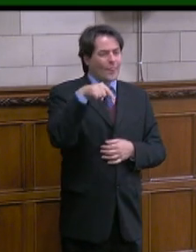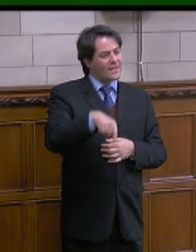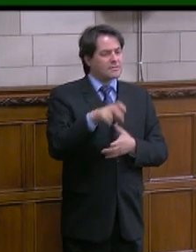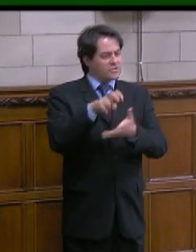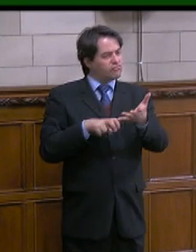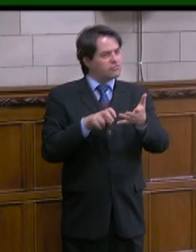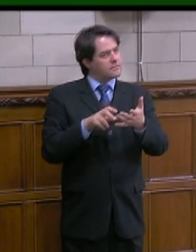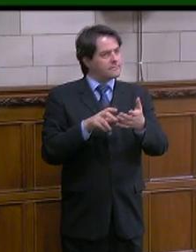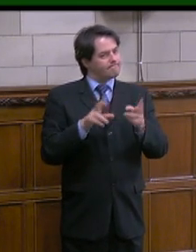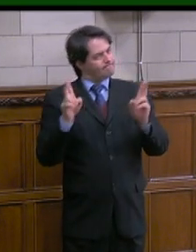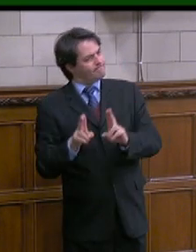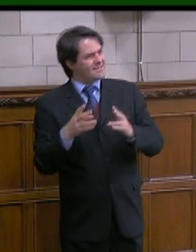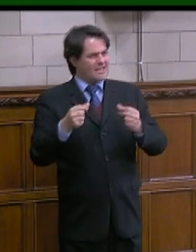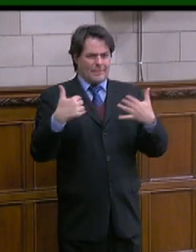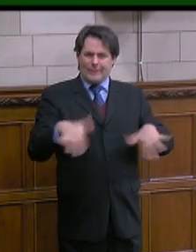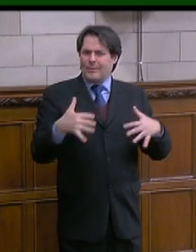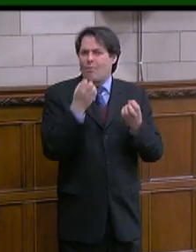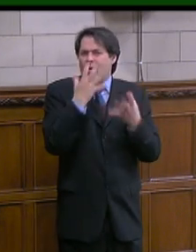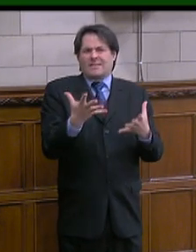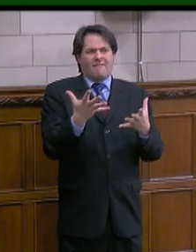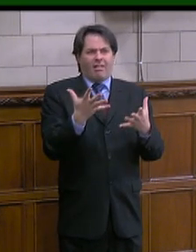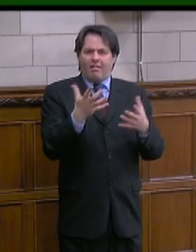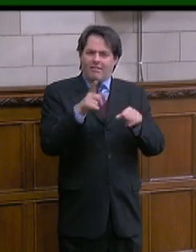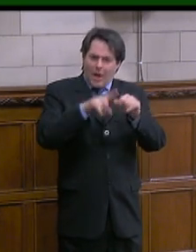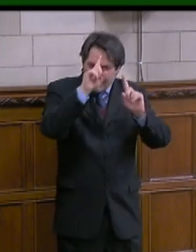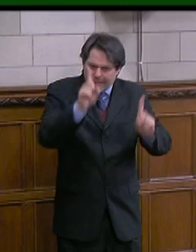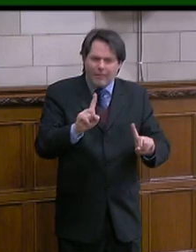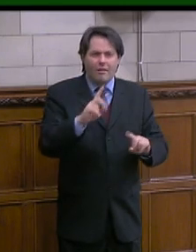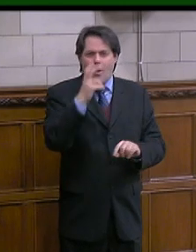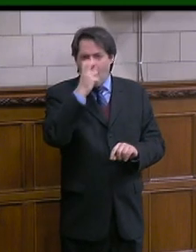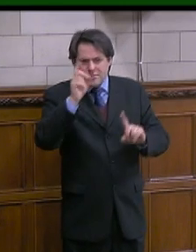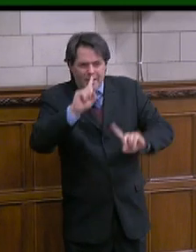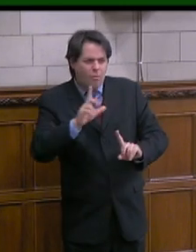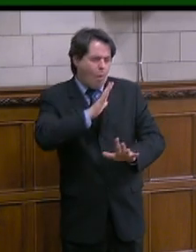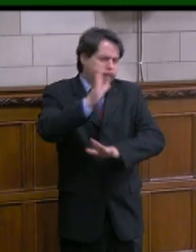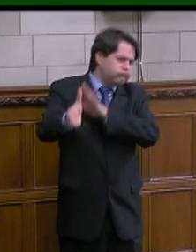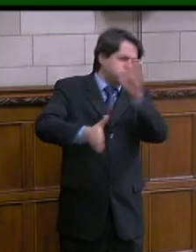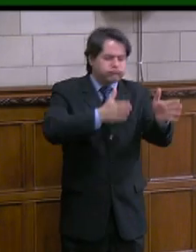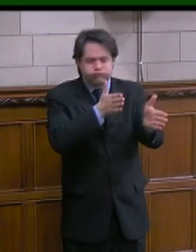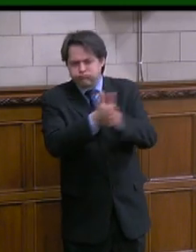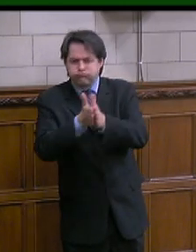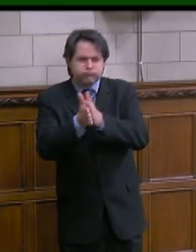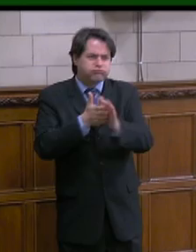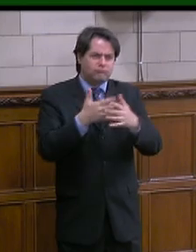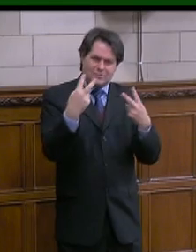Some amazing young and older people are getting out there and making the case for BSL and